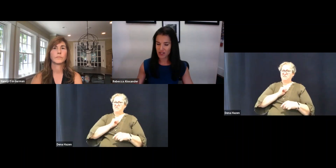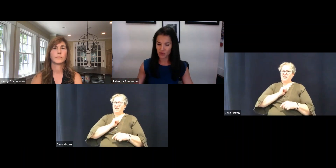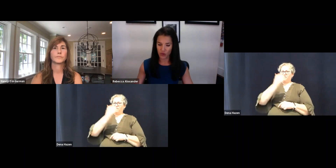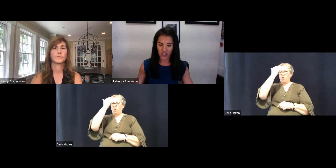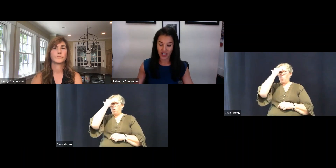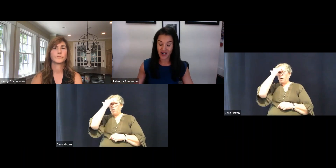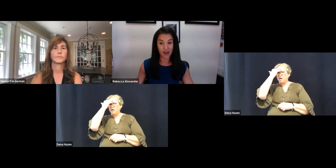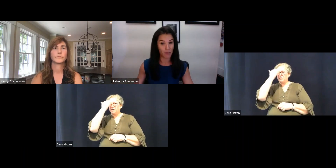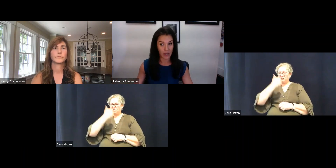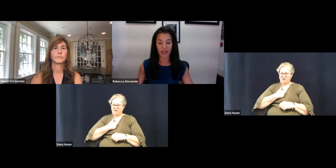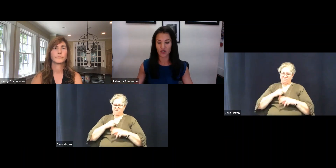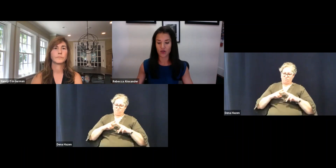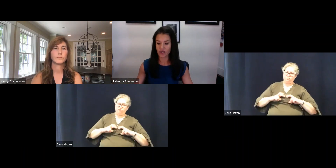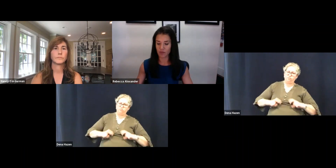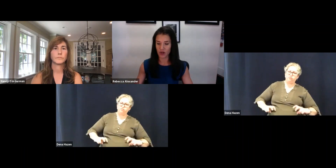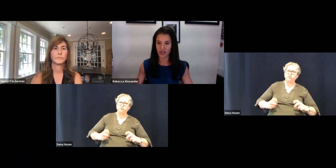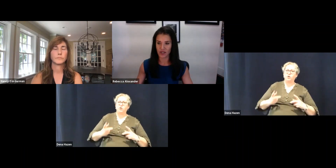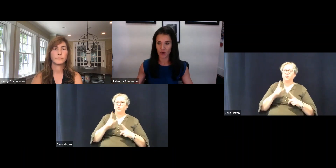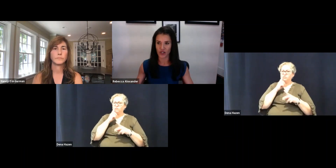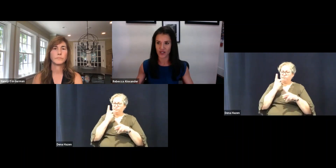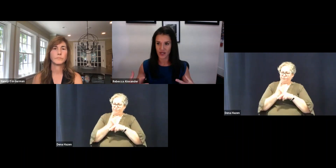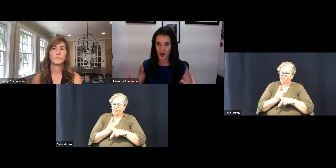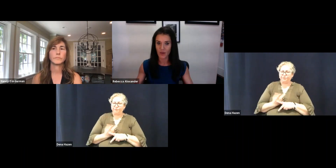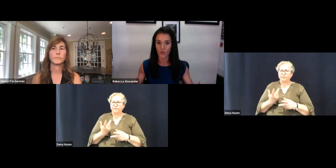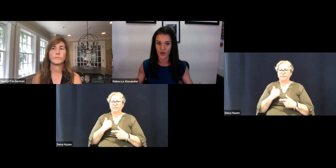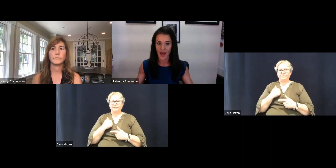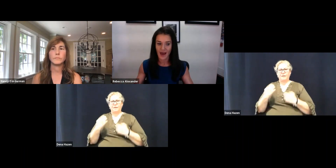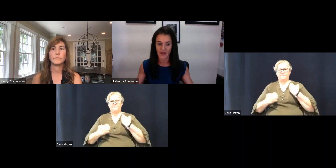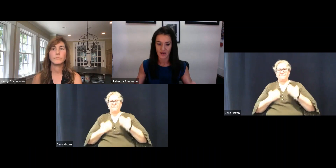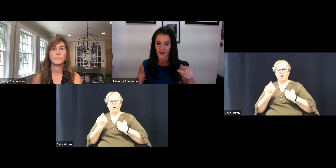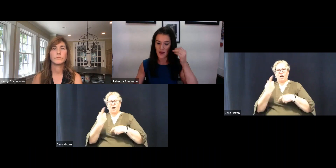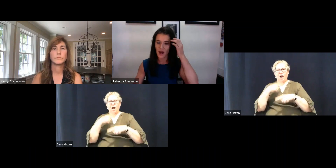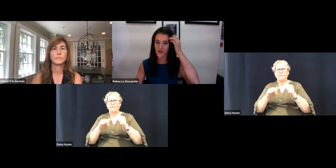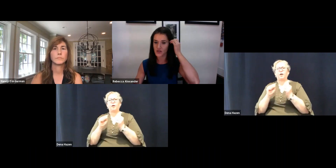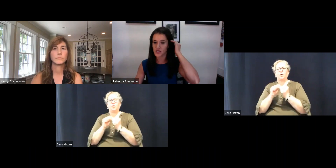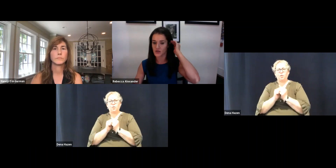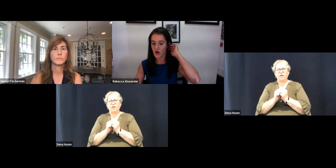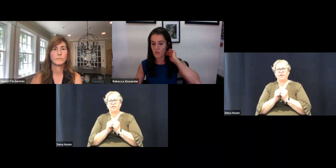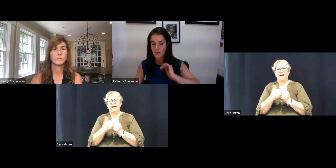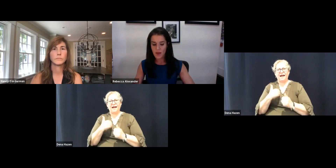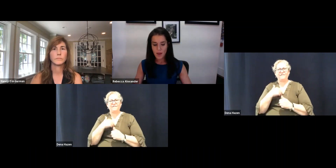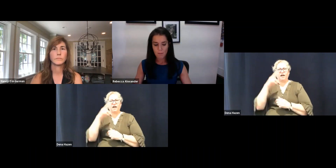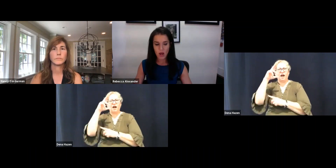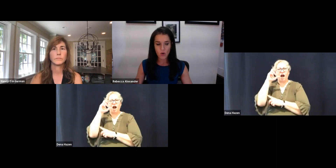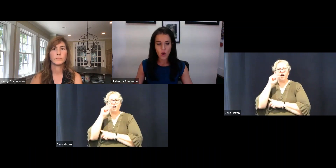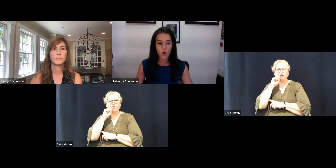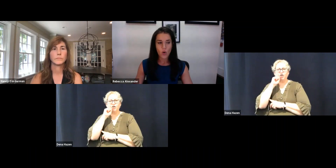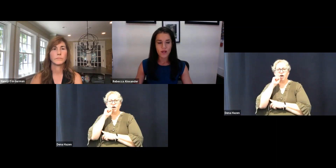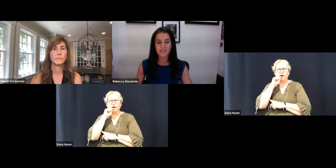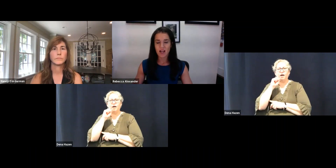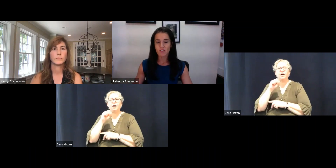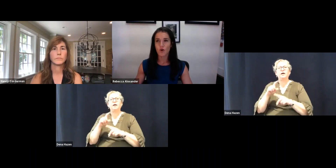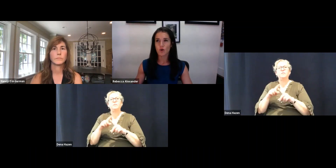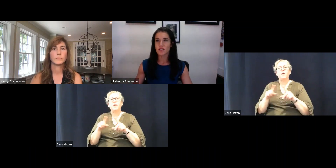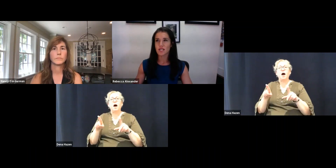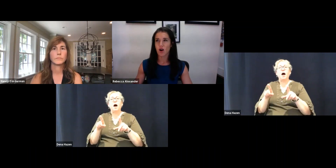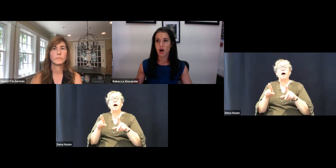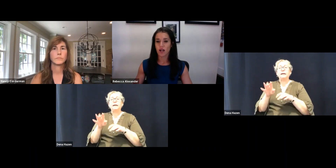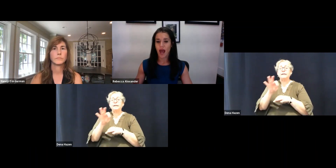exploration, and the ability to experience the emotions that come with having Usher syndrome, but instead of focusing on,